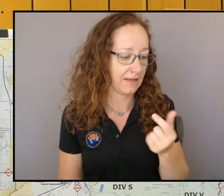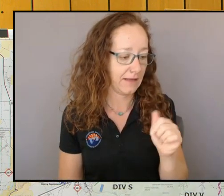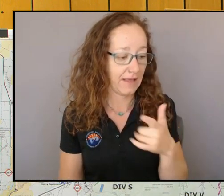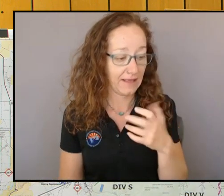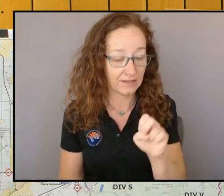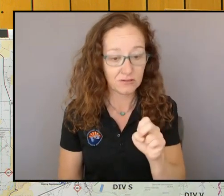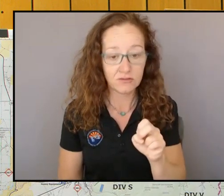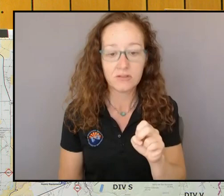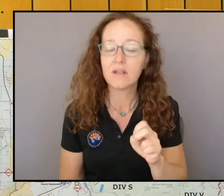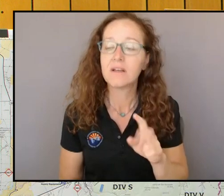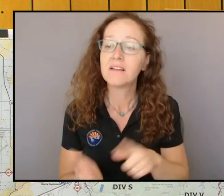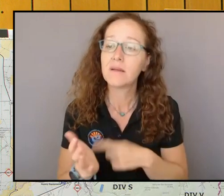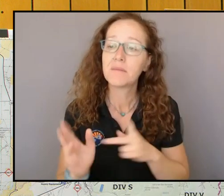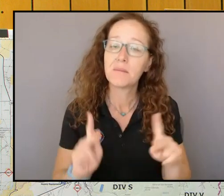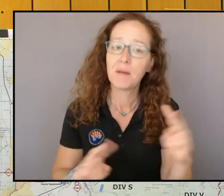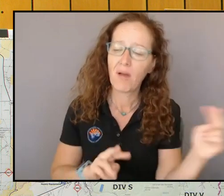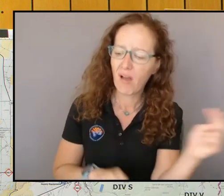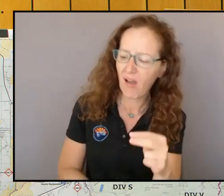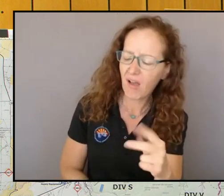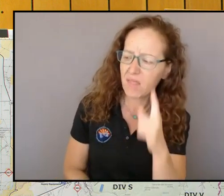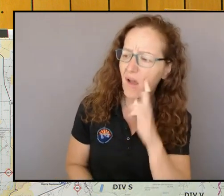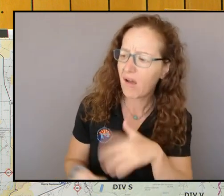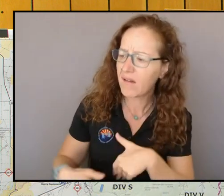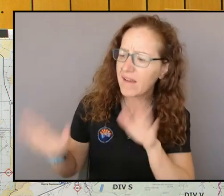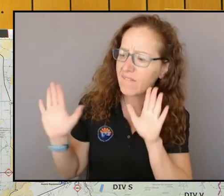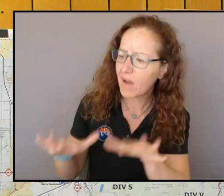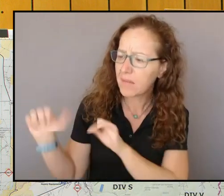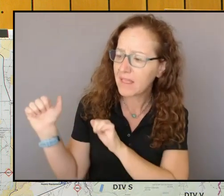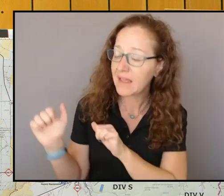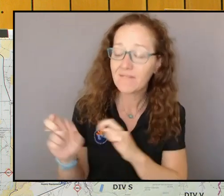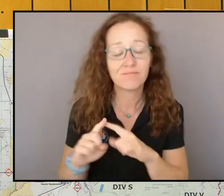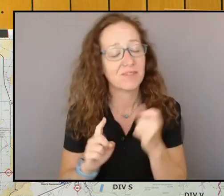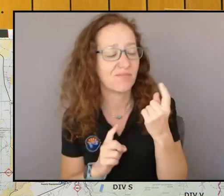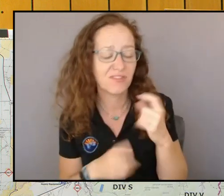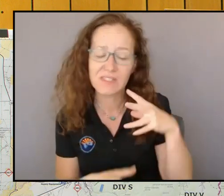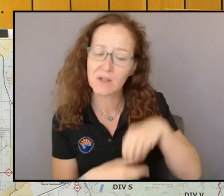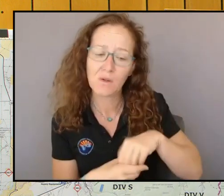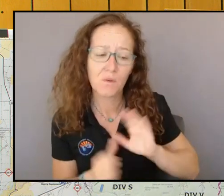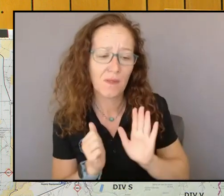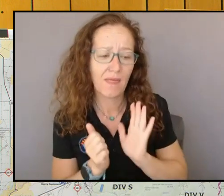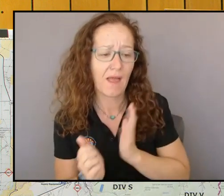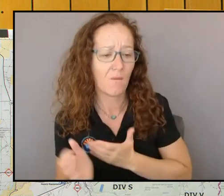action we take in support of the strategy. So, we'll disengage from one part of the fire if there's a higher